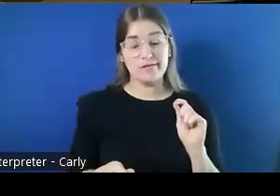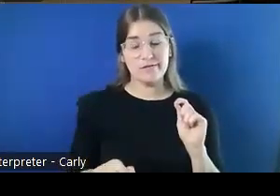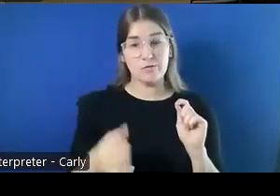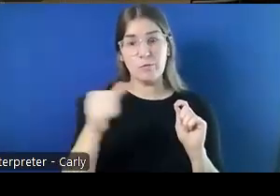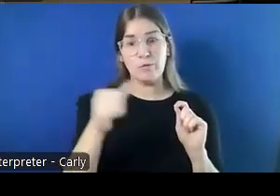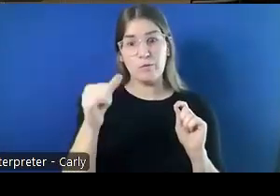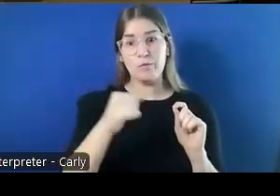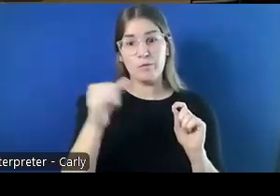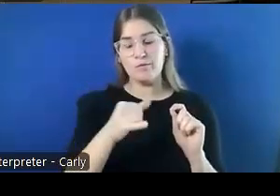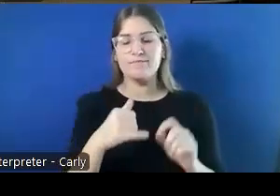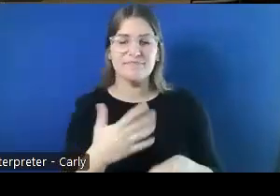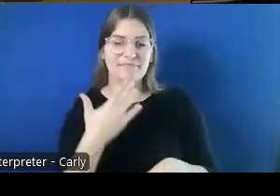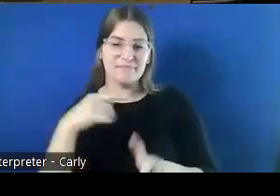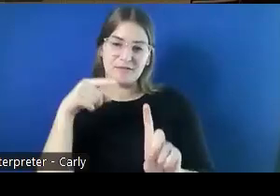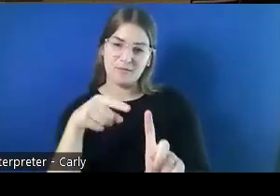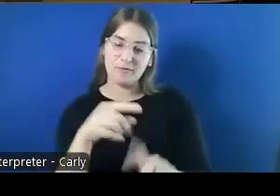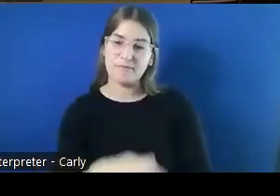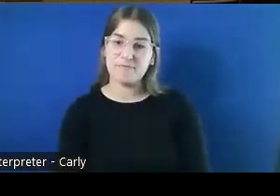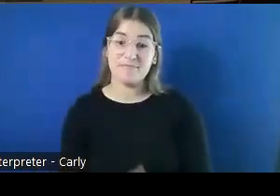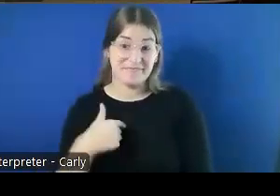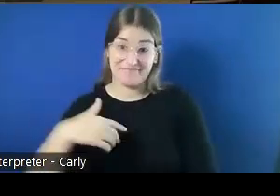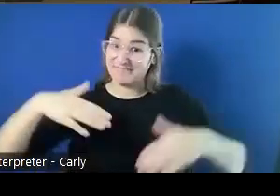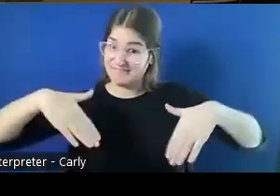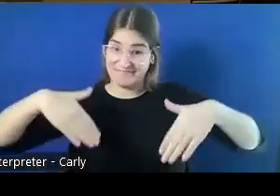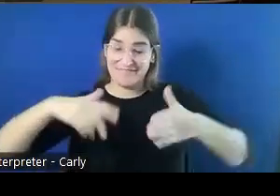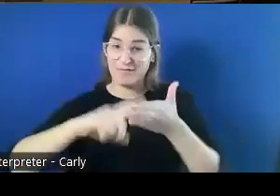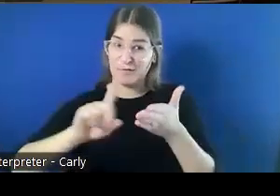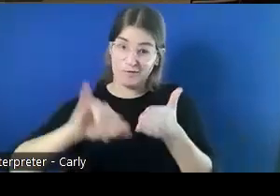think that's a great point you know I I haven't looked at it in that in that way but I think to